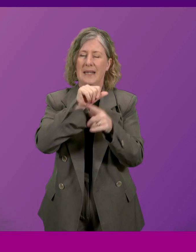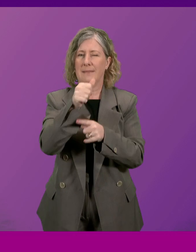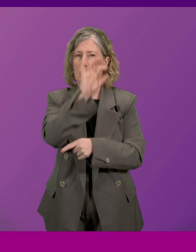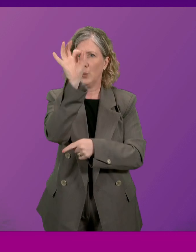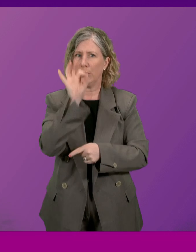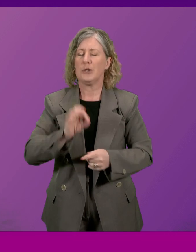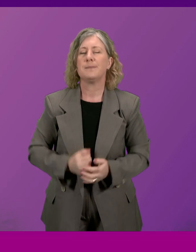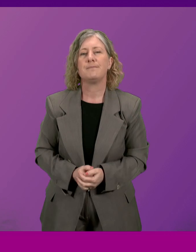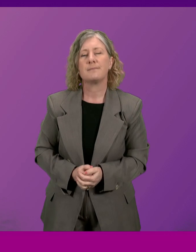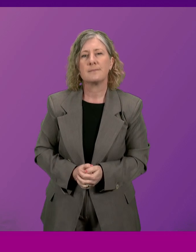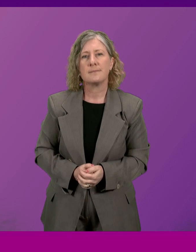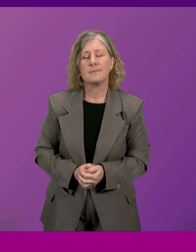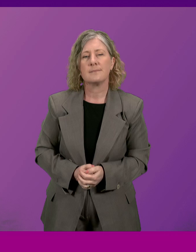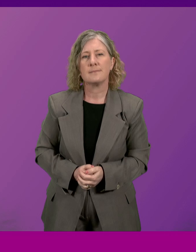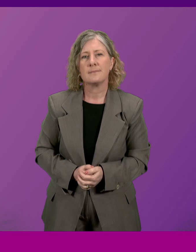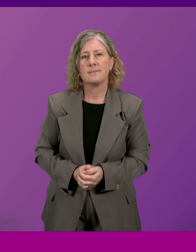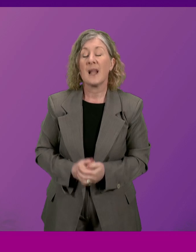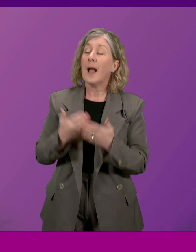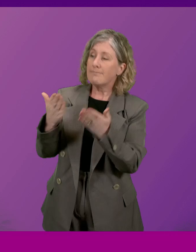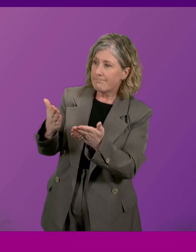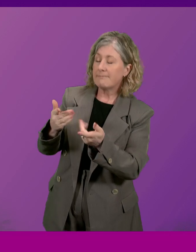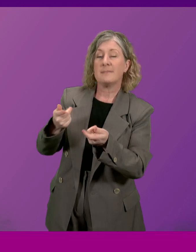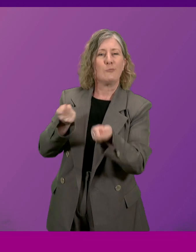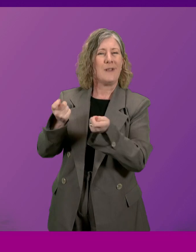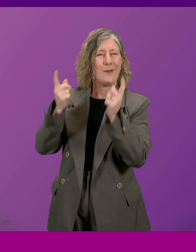Presiding Officer, I, too, wish you and all Parliament staff,